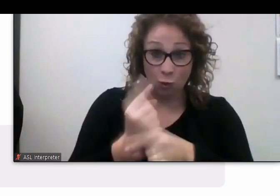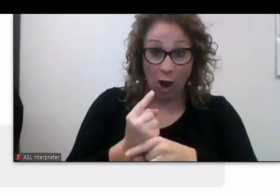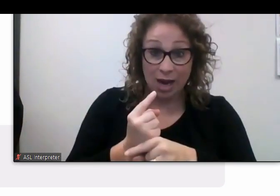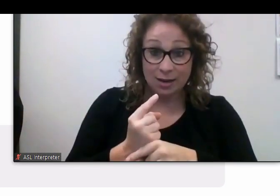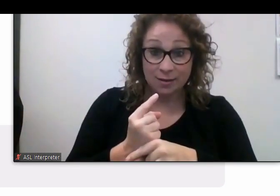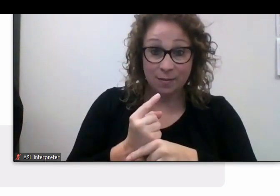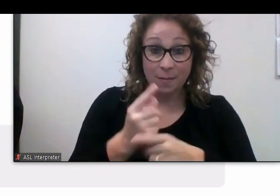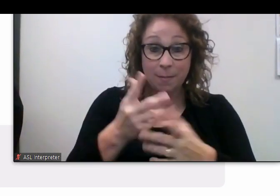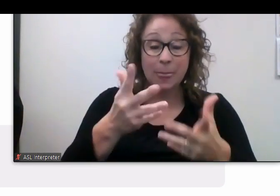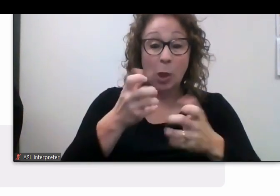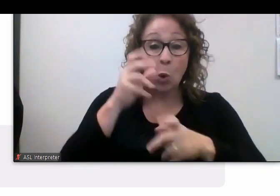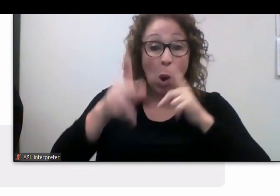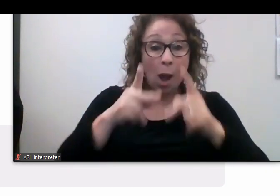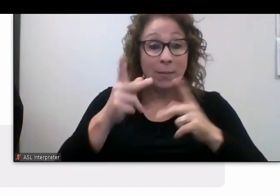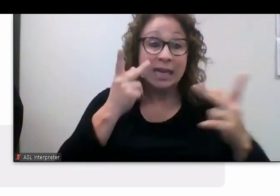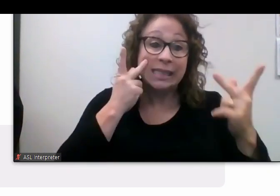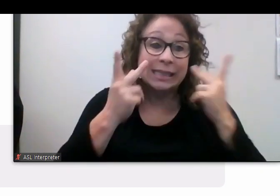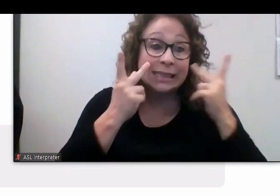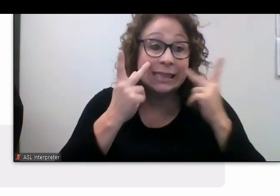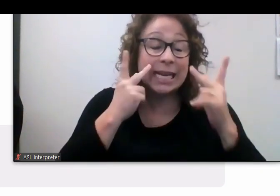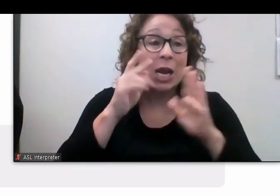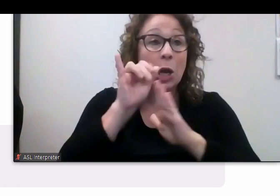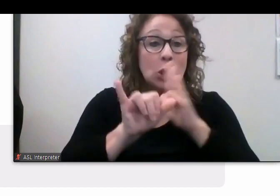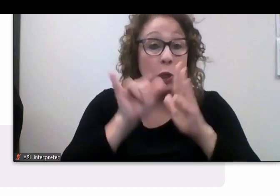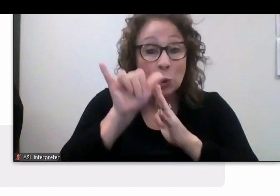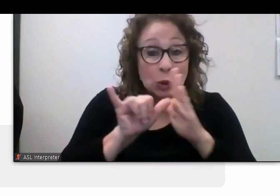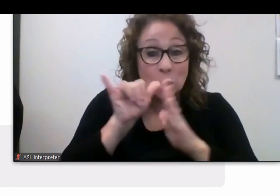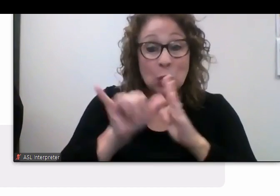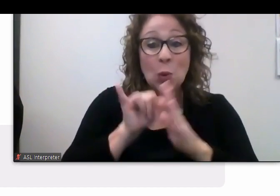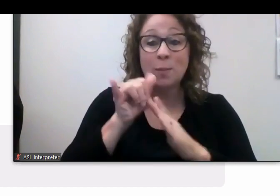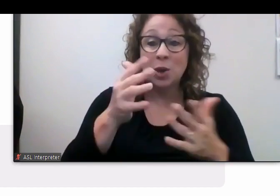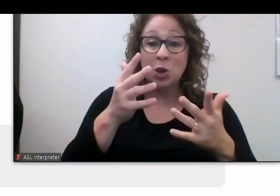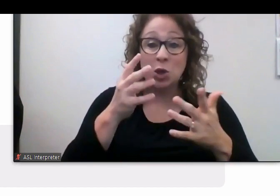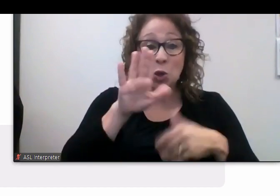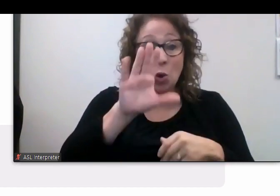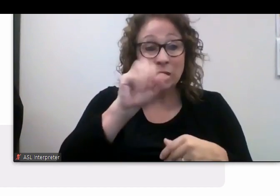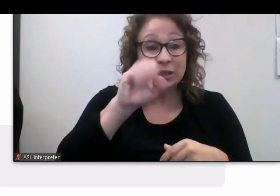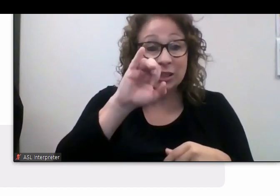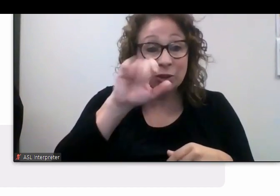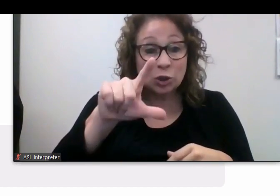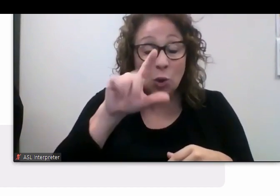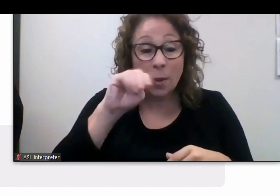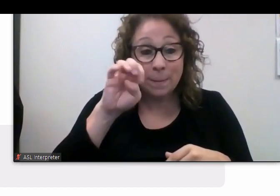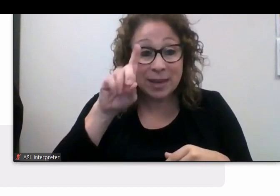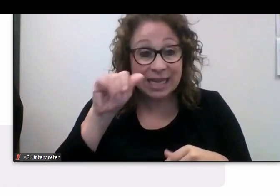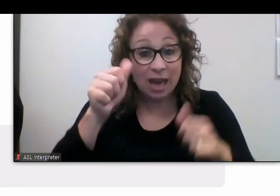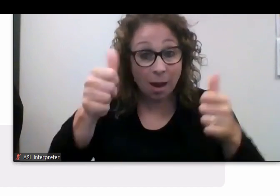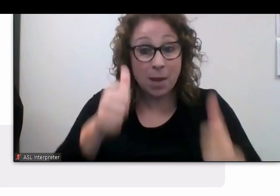You want people to see your YouTube videos and your social media posts, and share them, right?